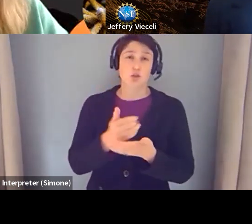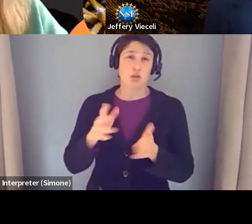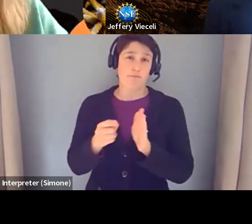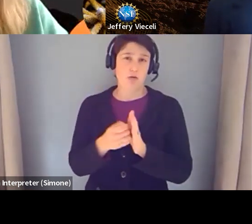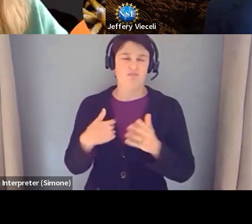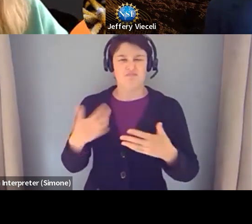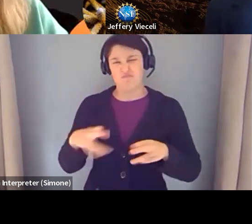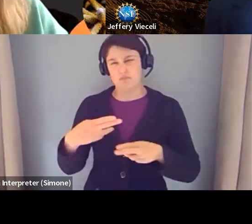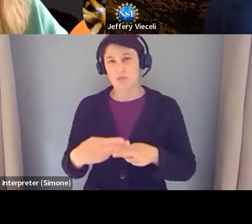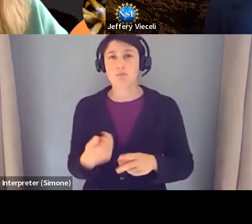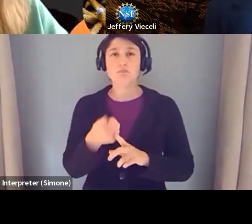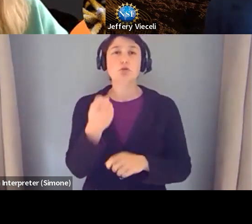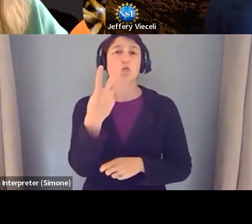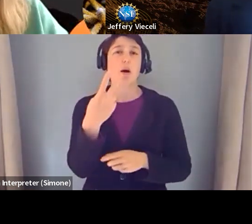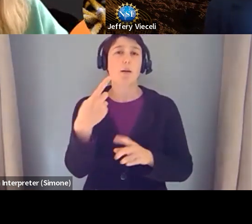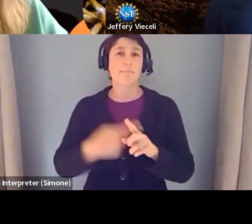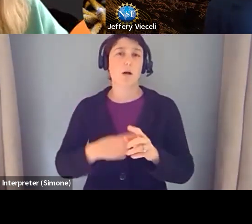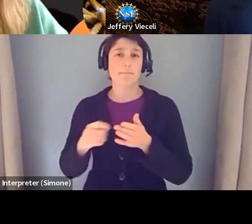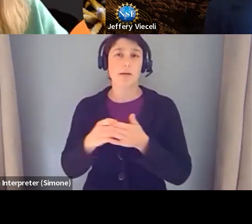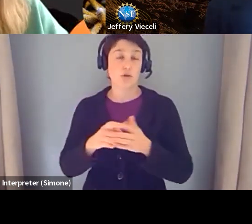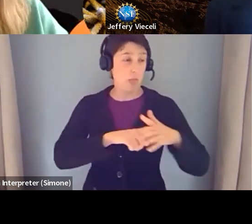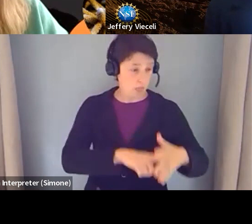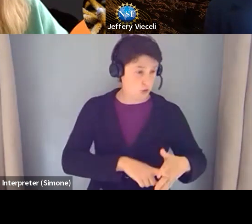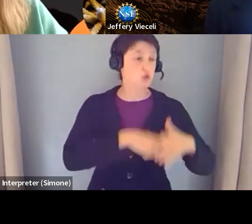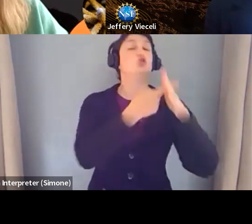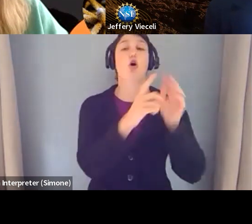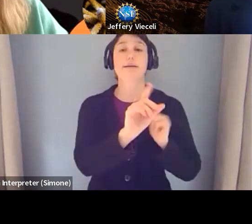or less a 12-month period from the start date of the award.